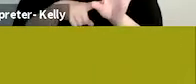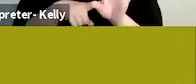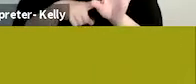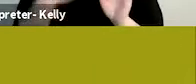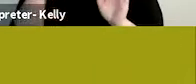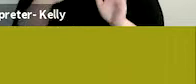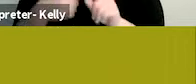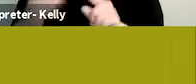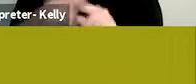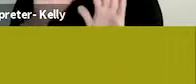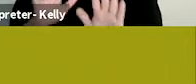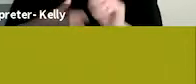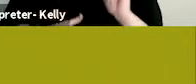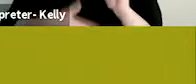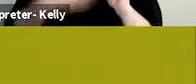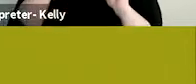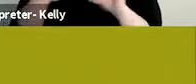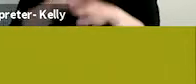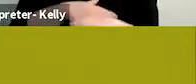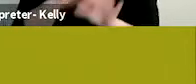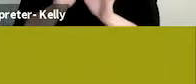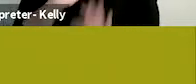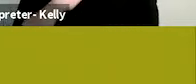Just to slow down for our Interpreters. LYNSEY: I am – I am a race horse. I’m sorry.